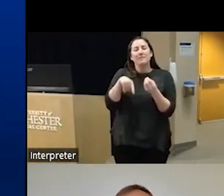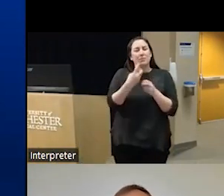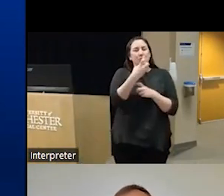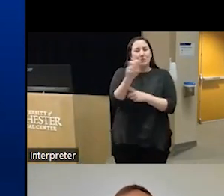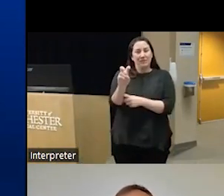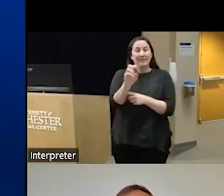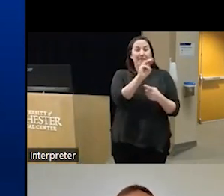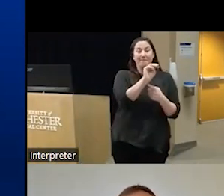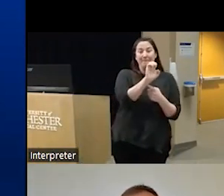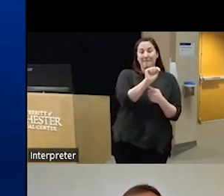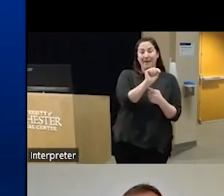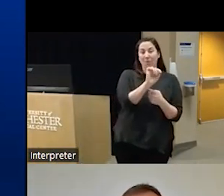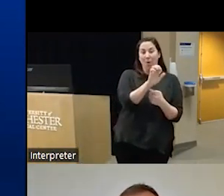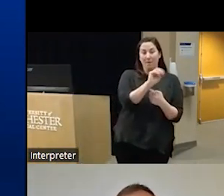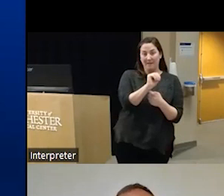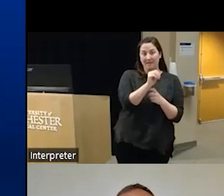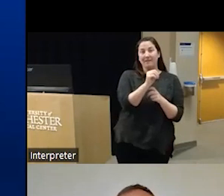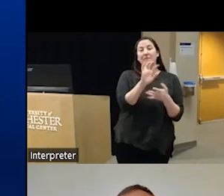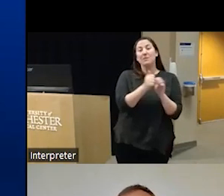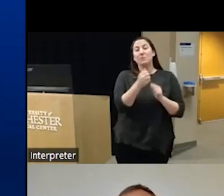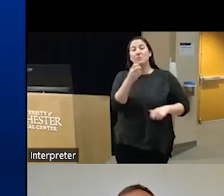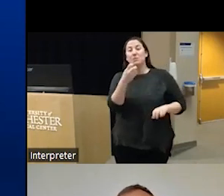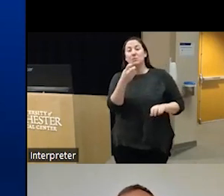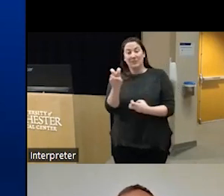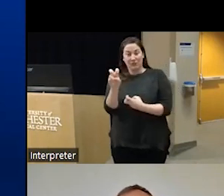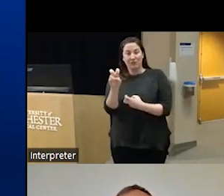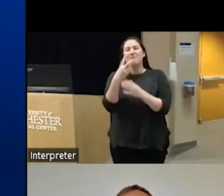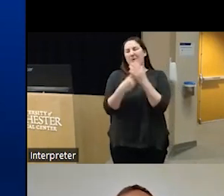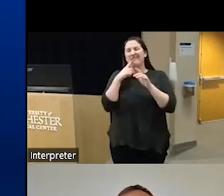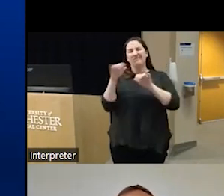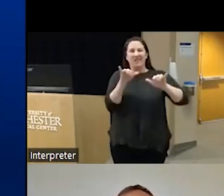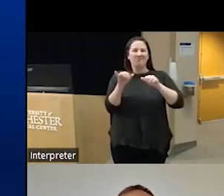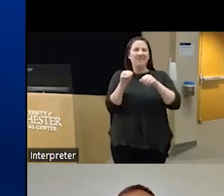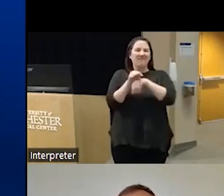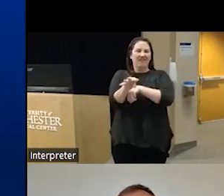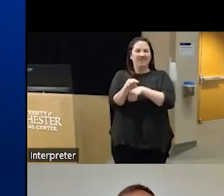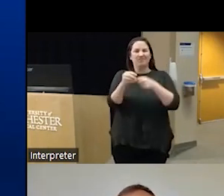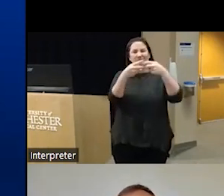Versus switching and both had similar effects for weight reduction